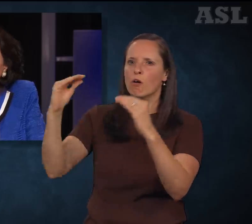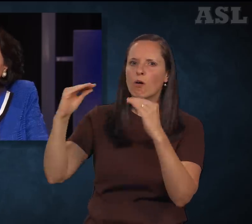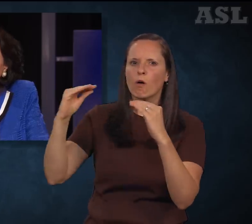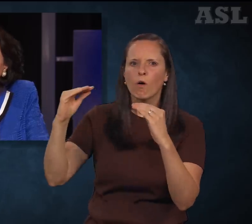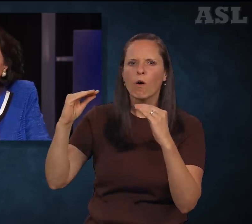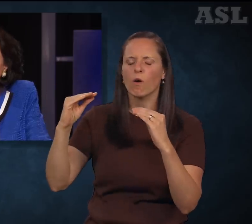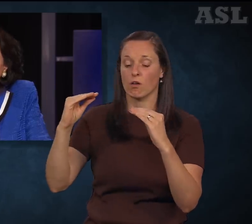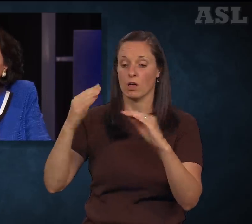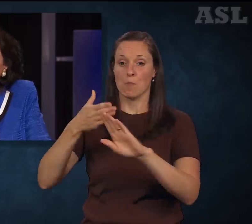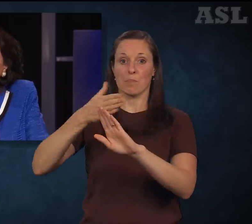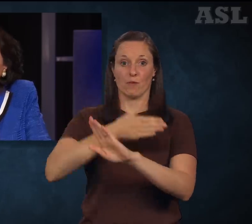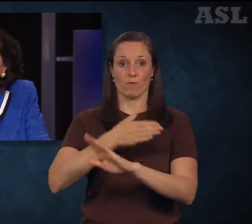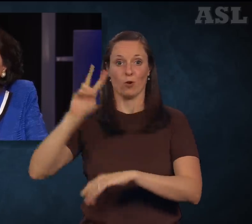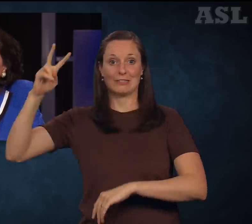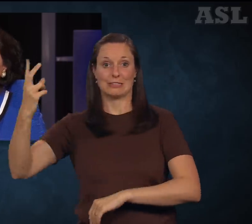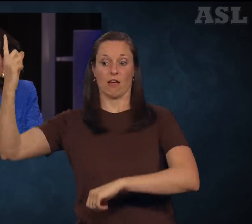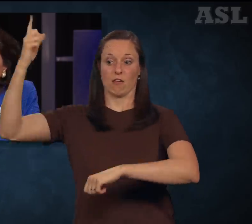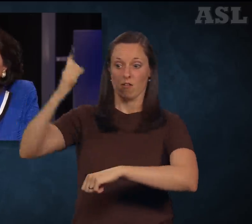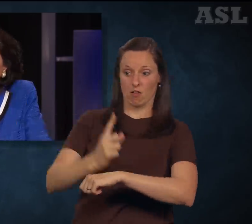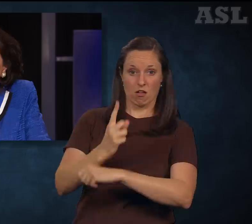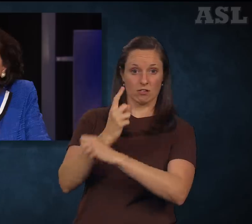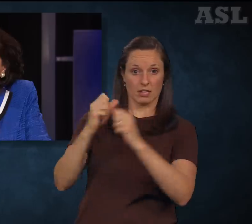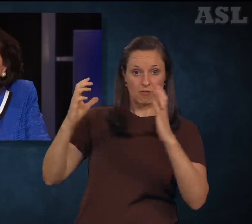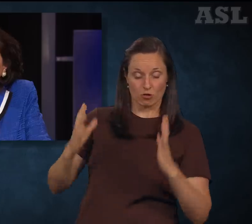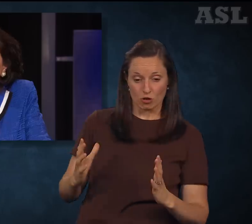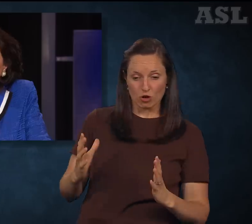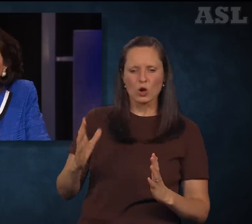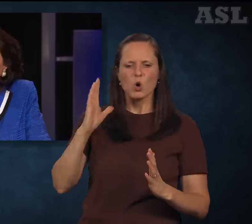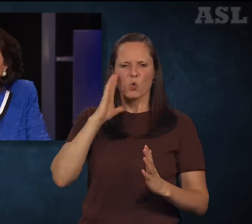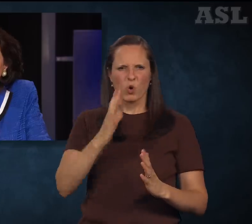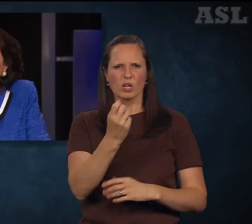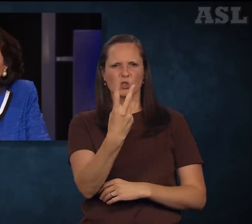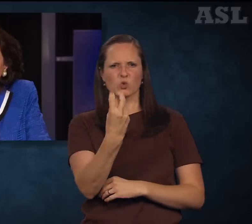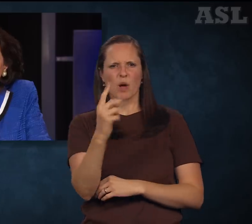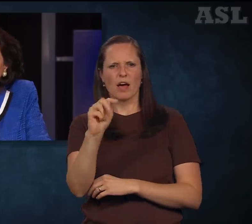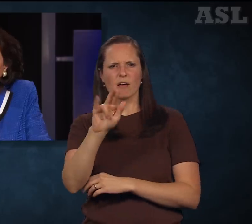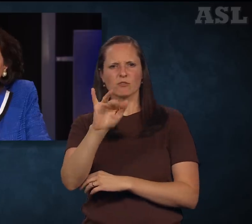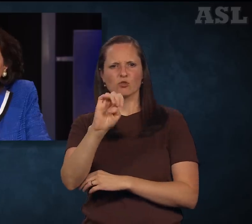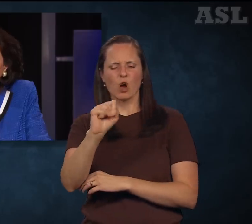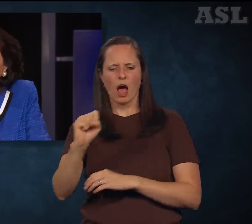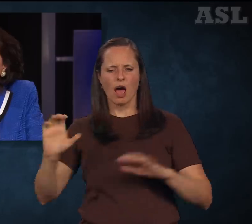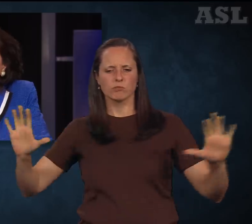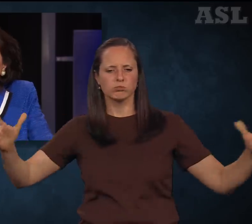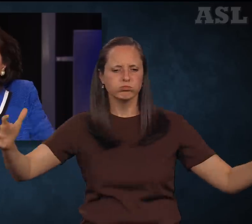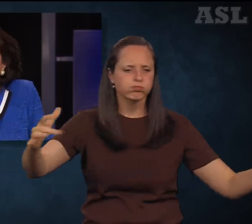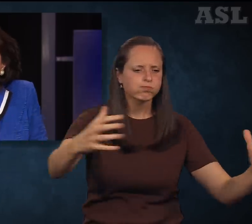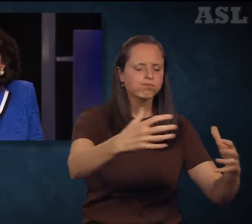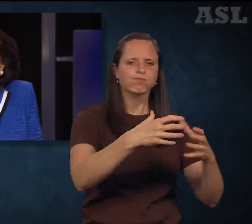SAVIOR--THE TWELVE TRIBES OF